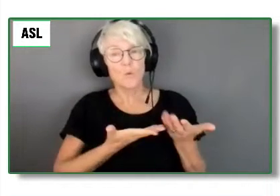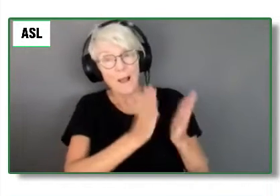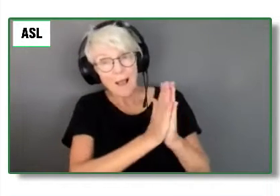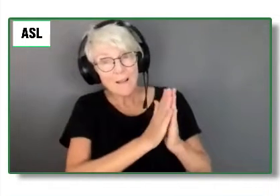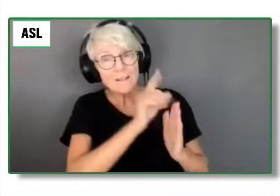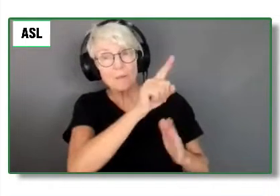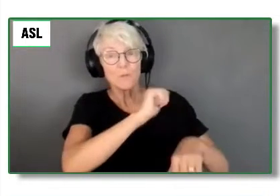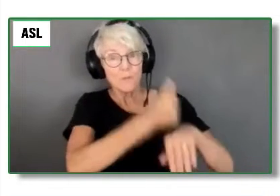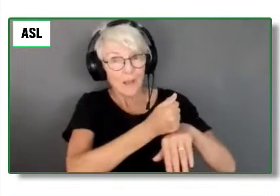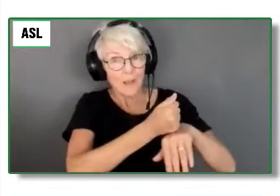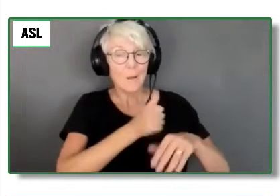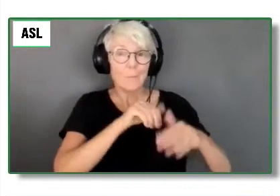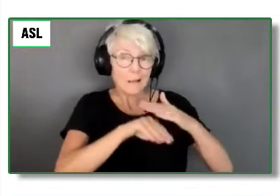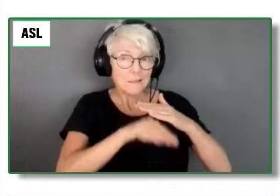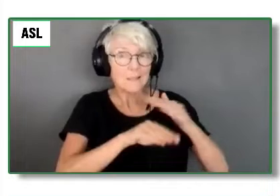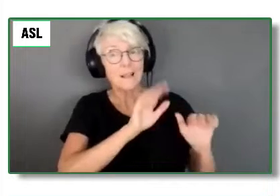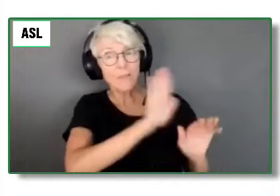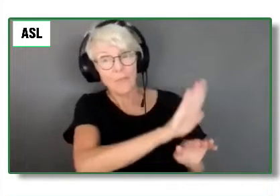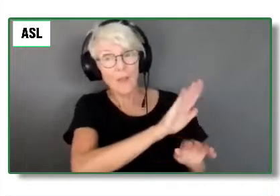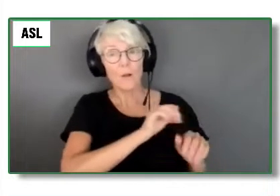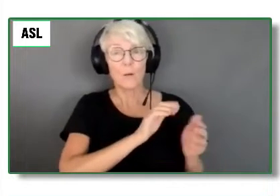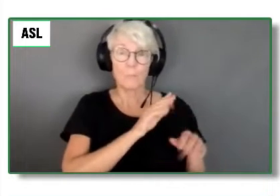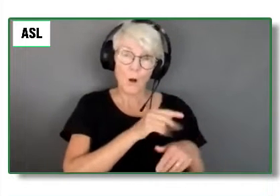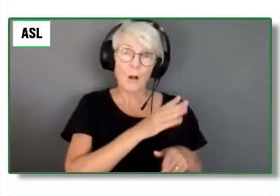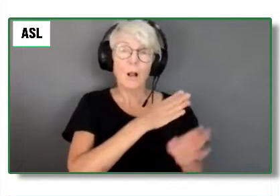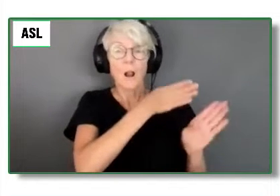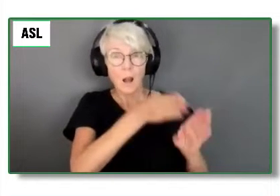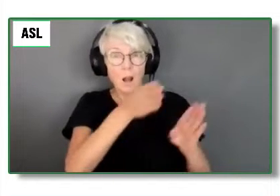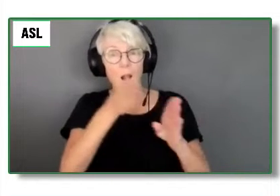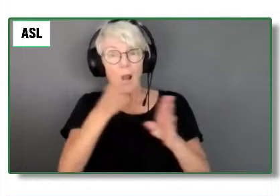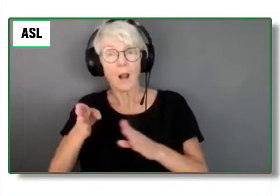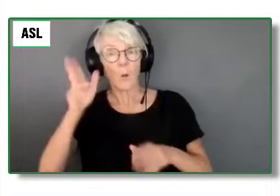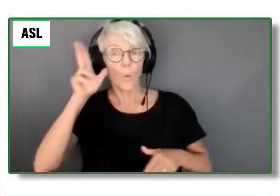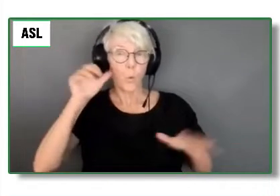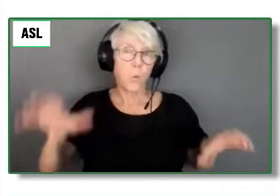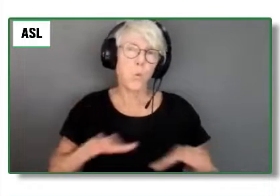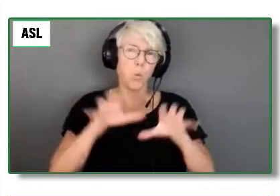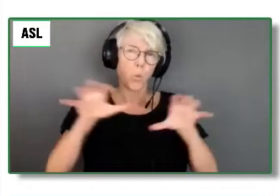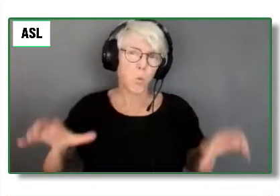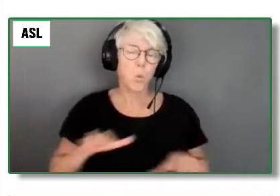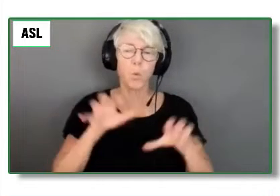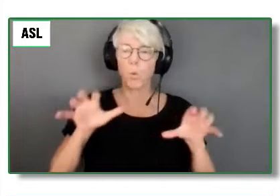It became clear that none of us had much information about what the accessibility